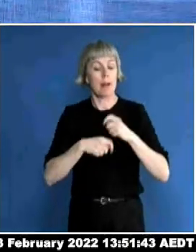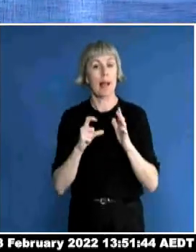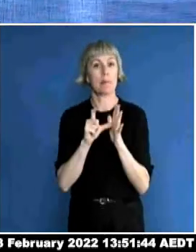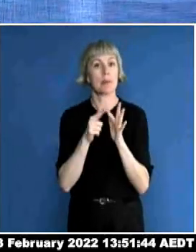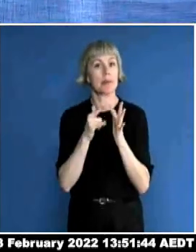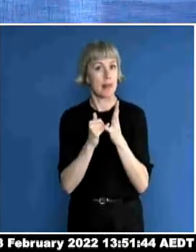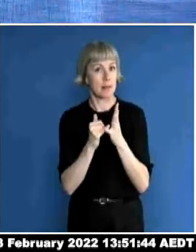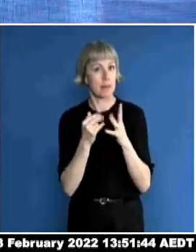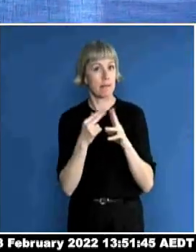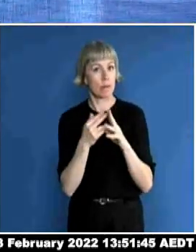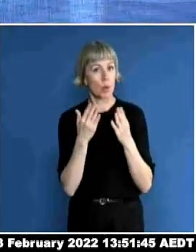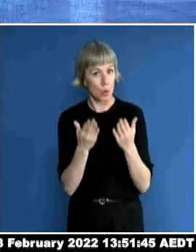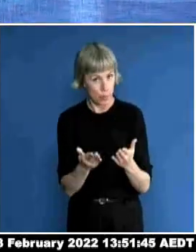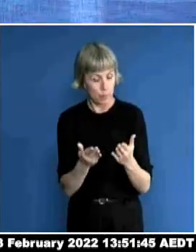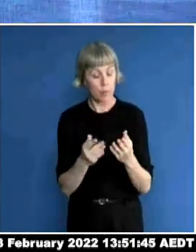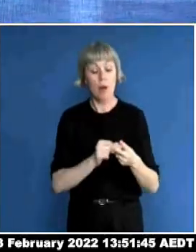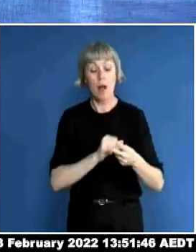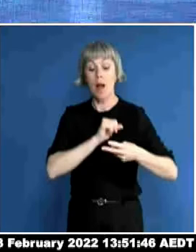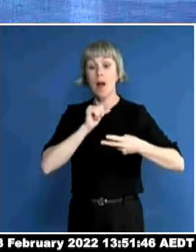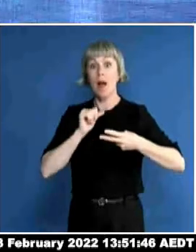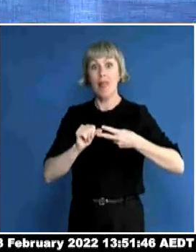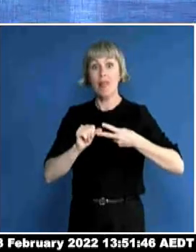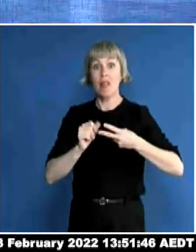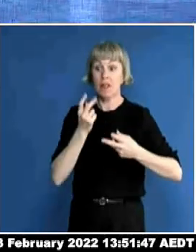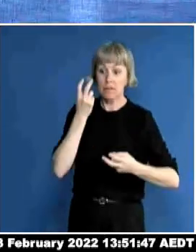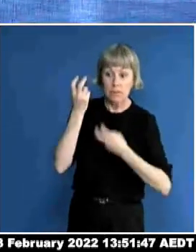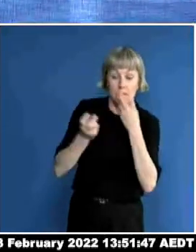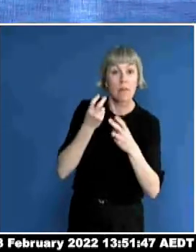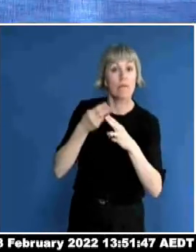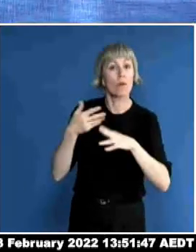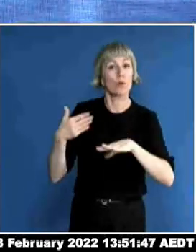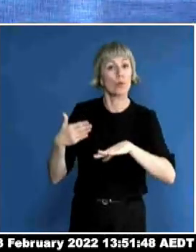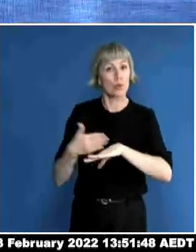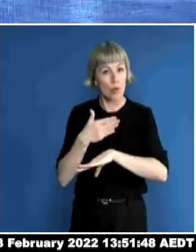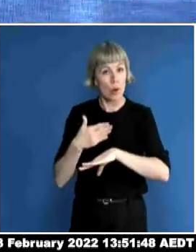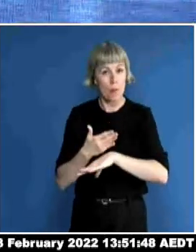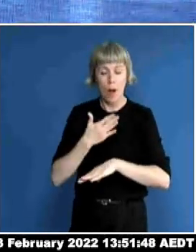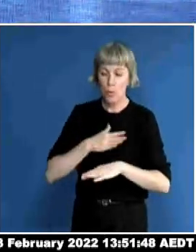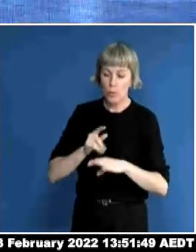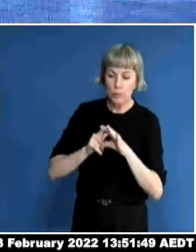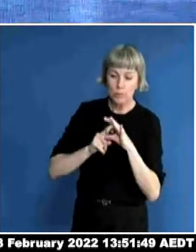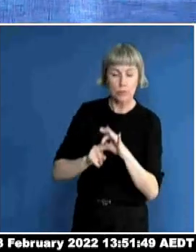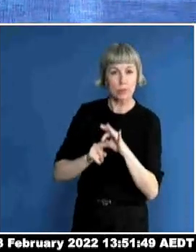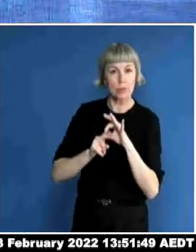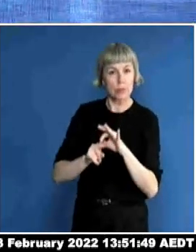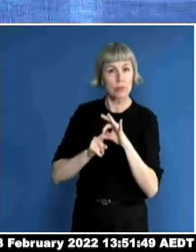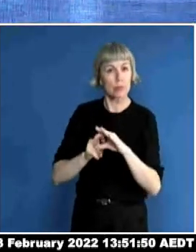So I want to ask you now about how you came to work for BusyBeans and, Commissioners, my